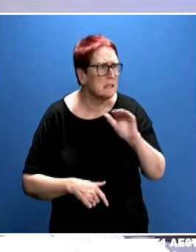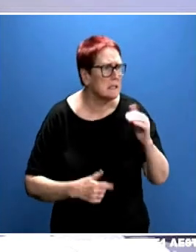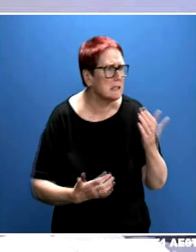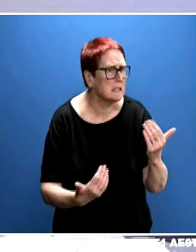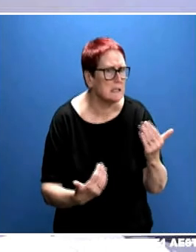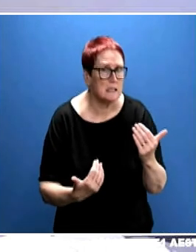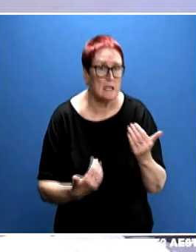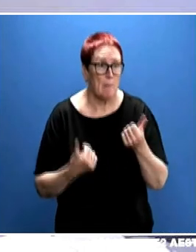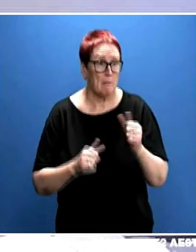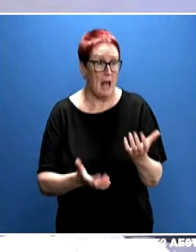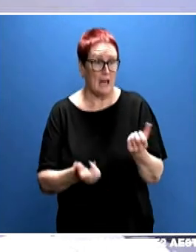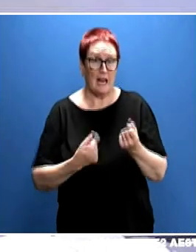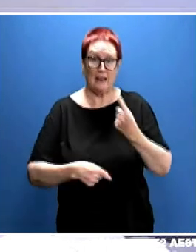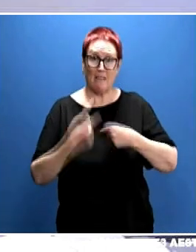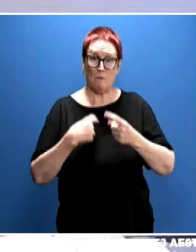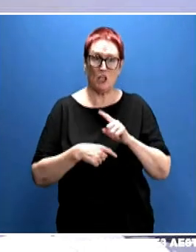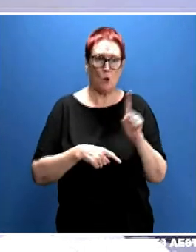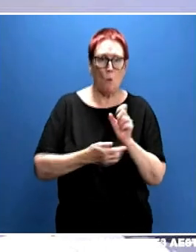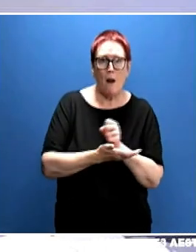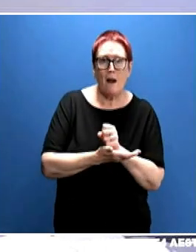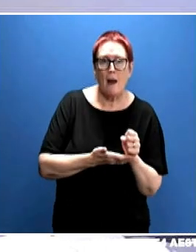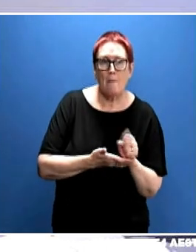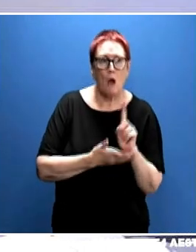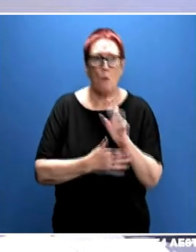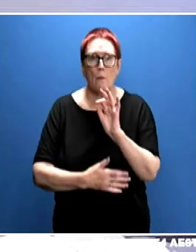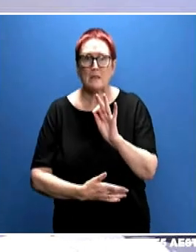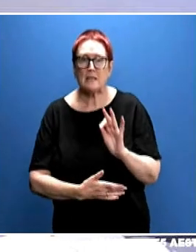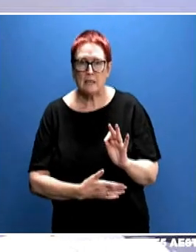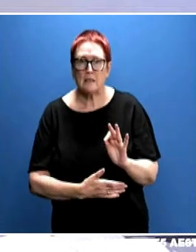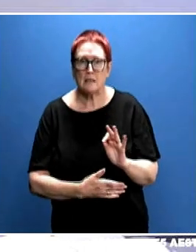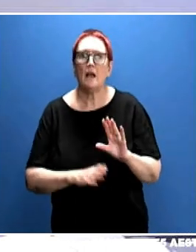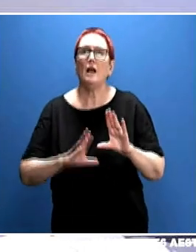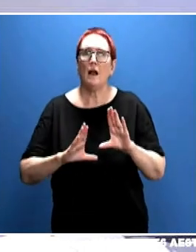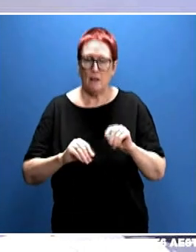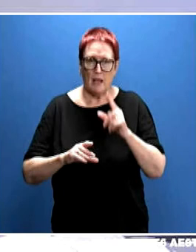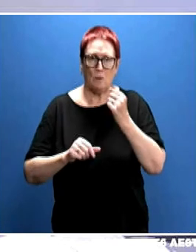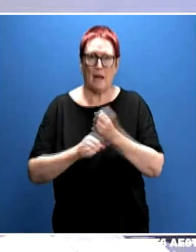When we have that information, we're then in a position to judge how best to